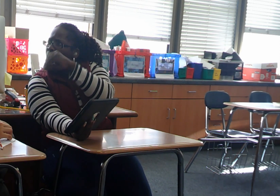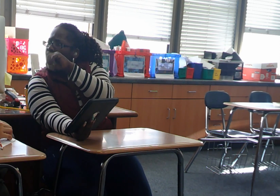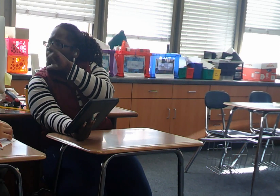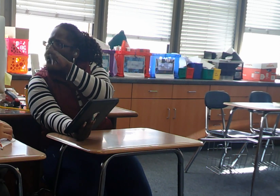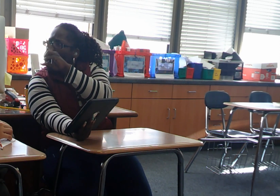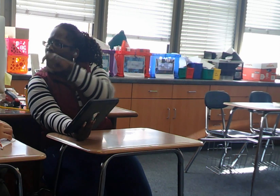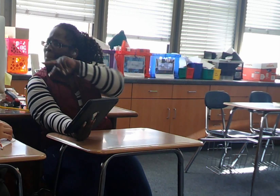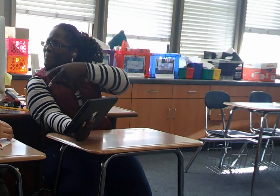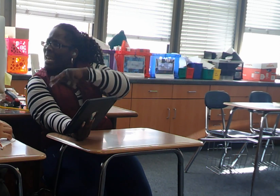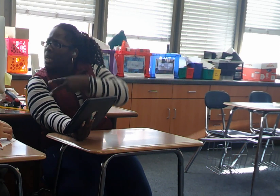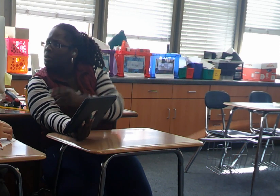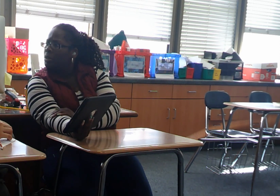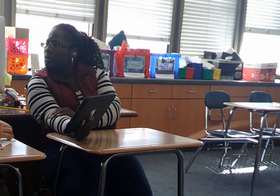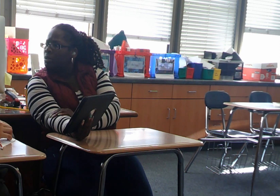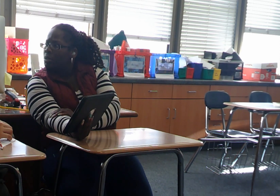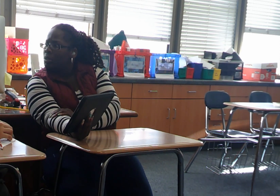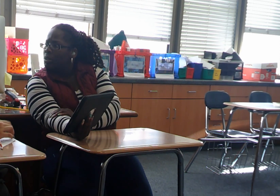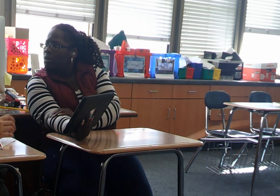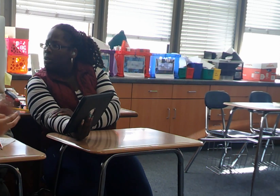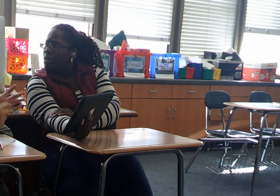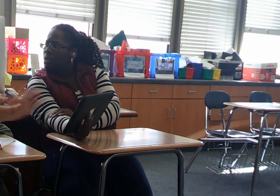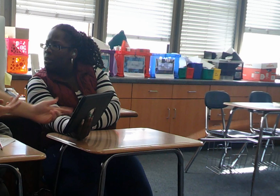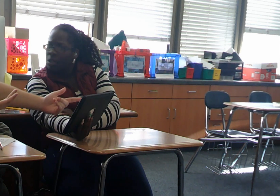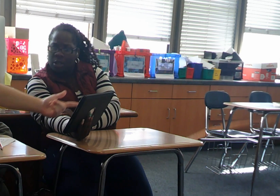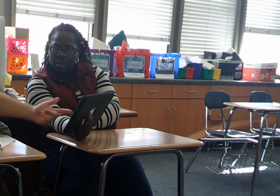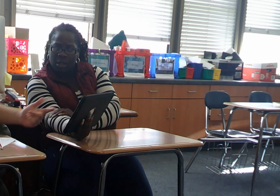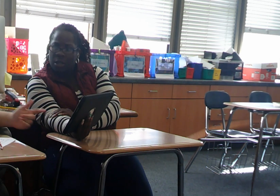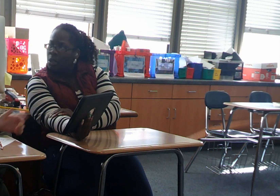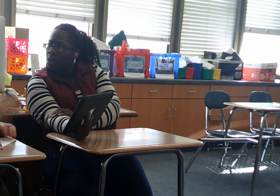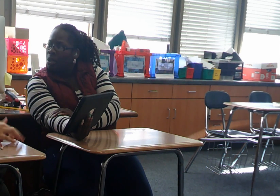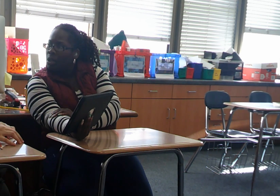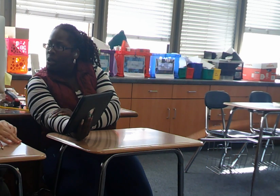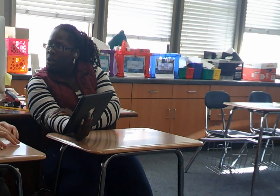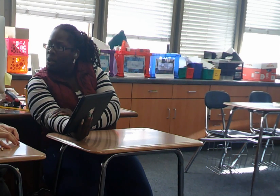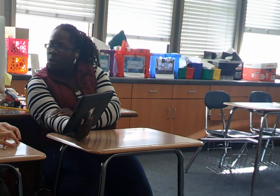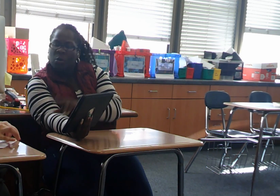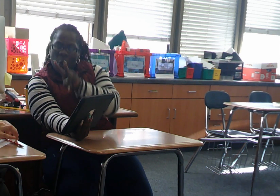What does haploid mean? It means this. I don't know.